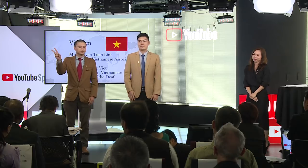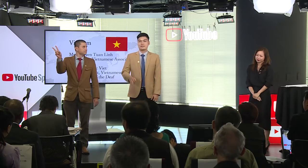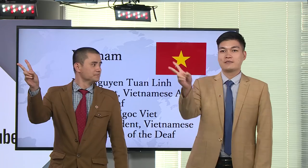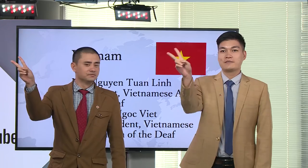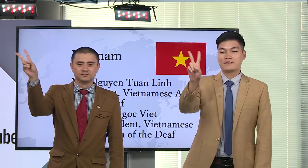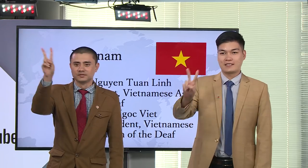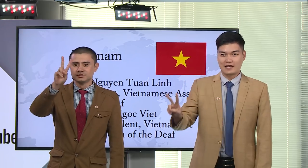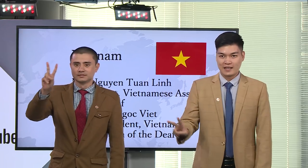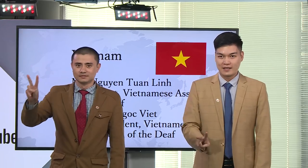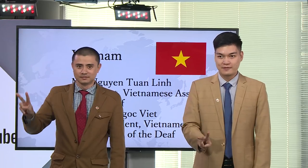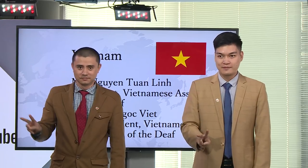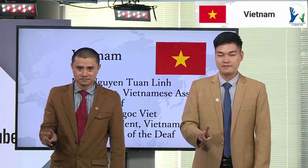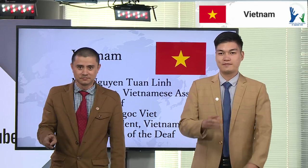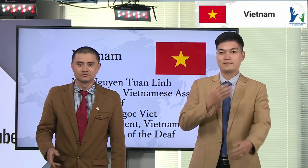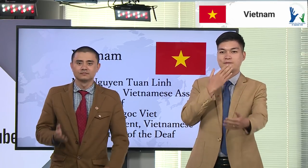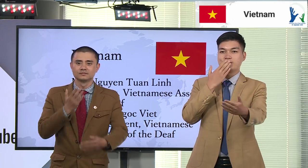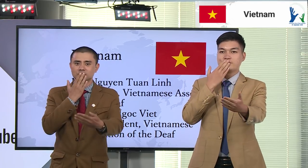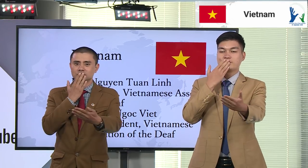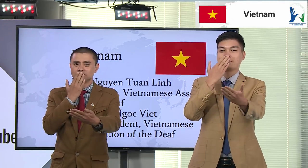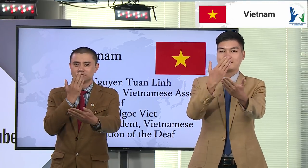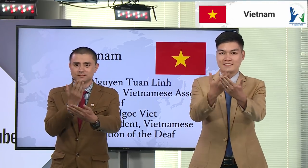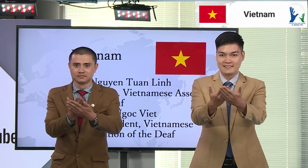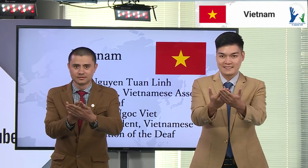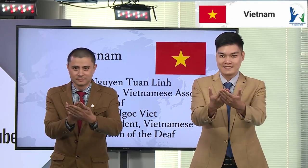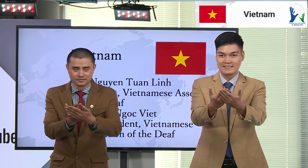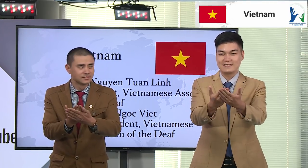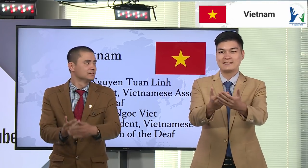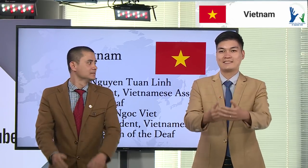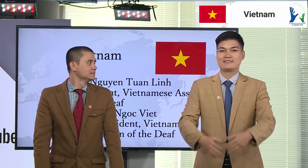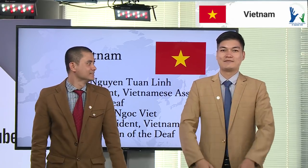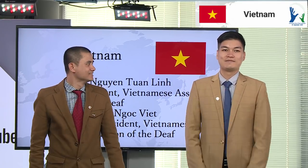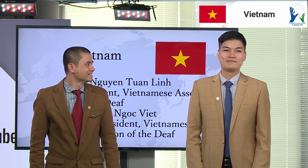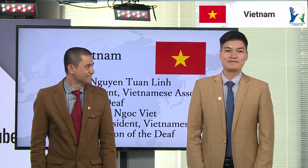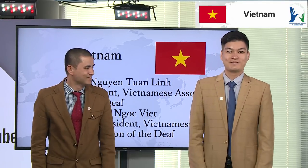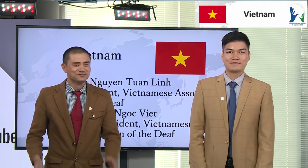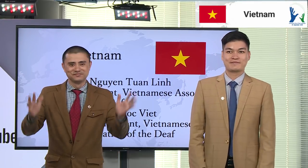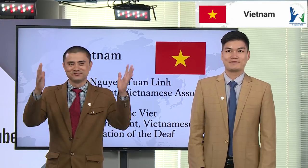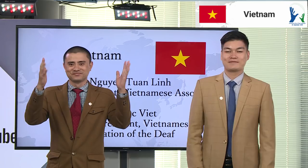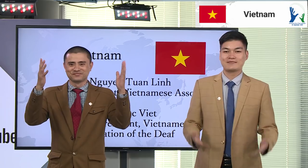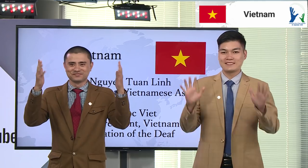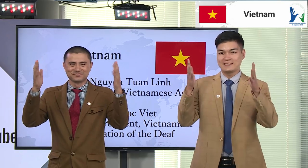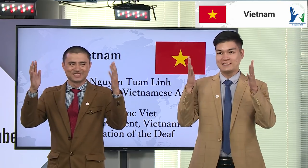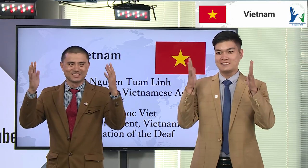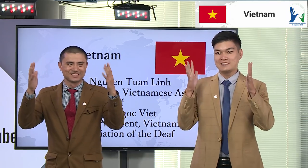like to invite Mr. Nuon Tuon ly m and Mr.